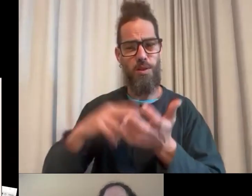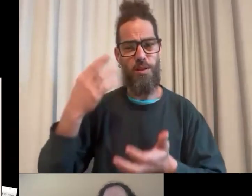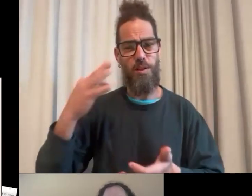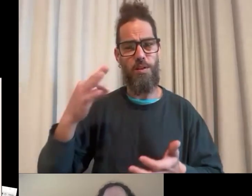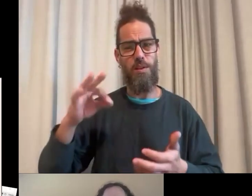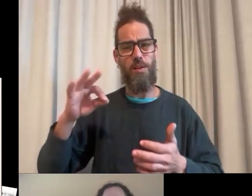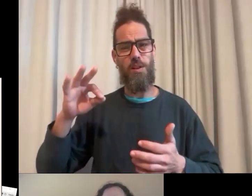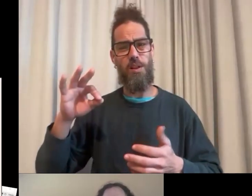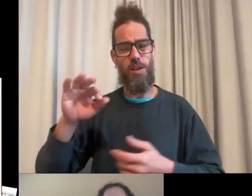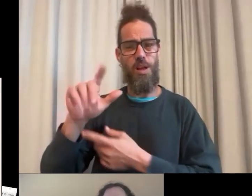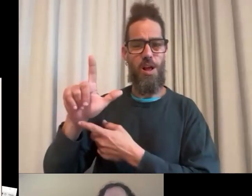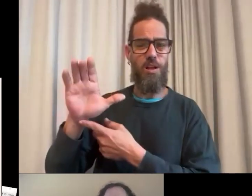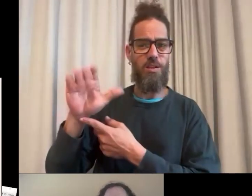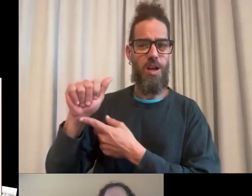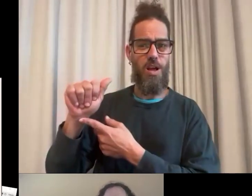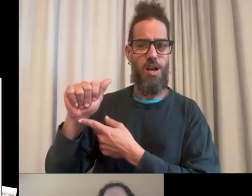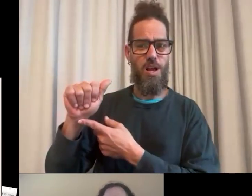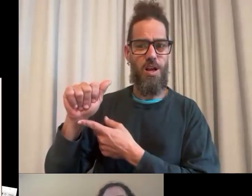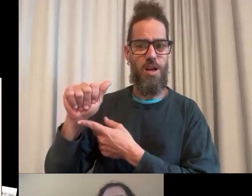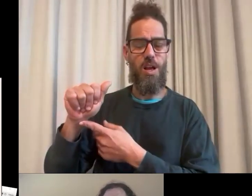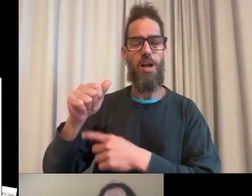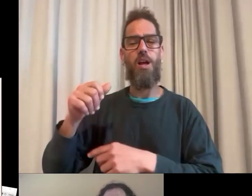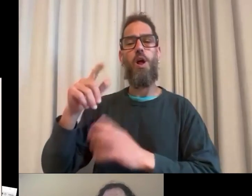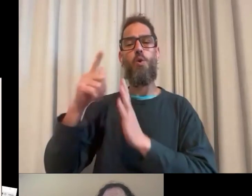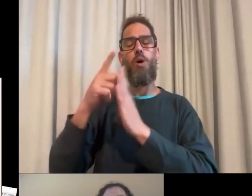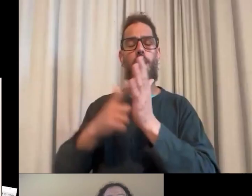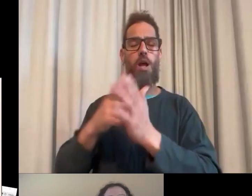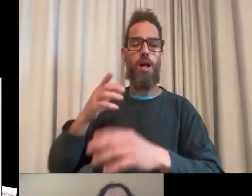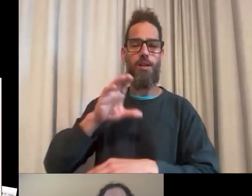passed June 2019, that obligated federal departments as well